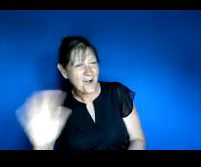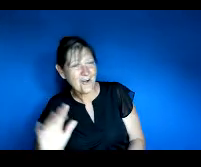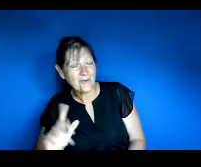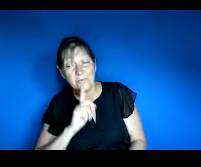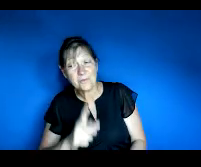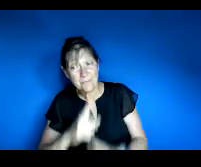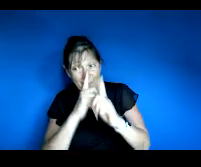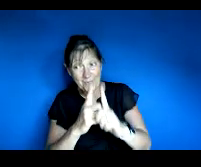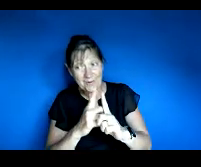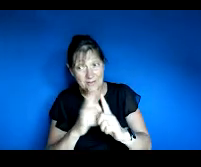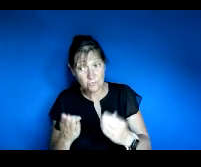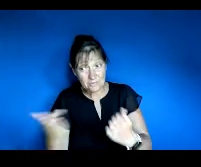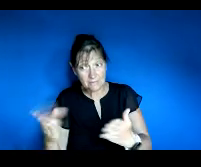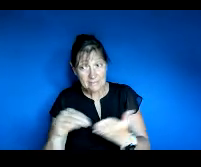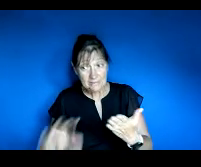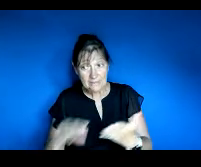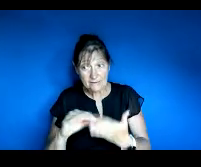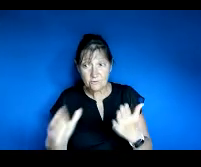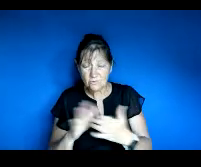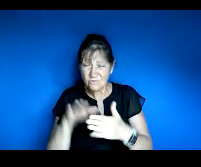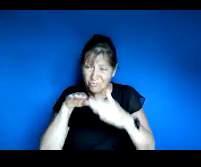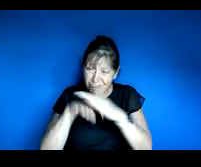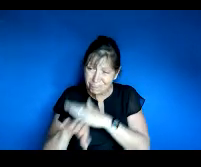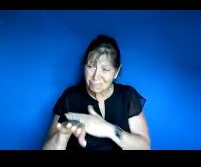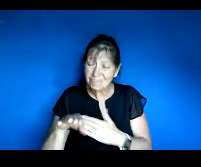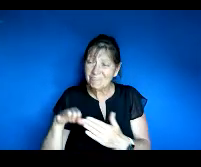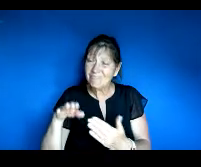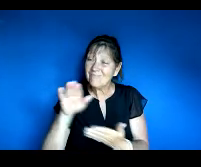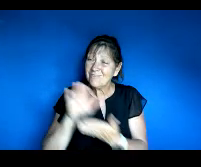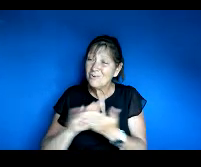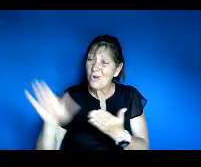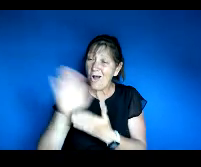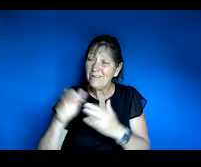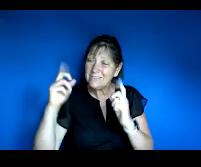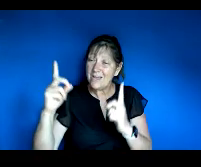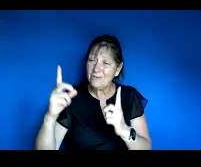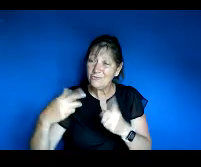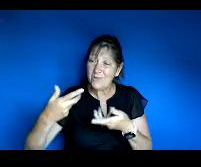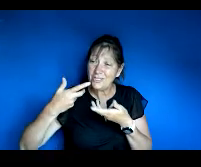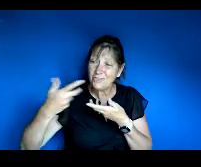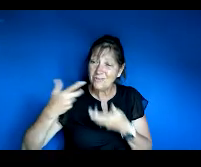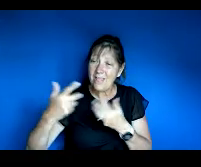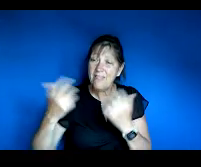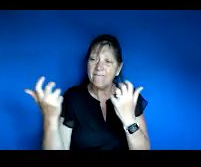to engage in their college education in a way that works with their disability.